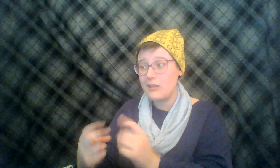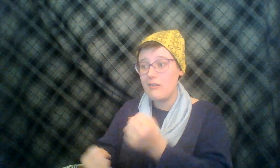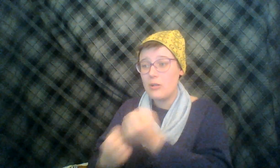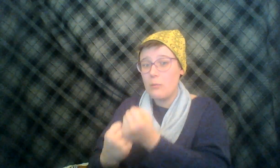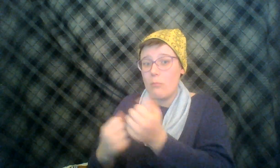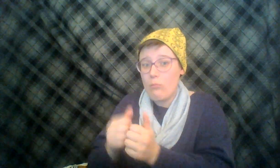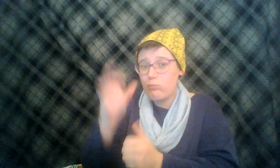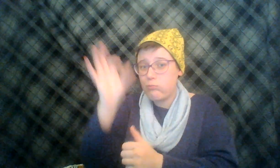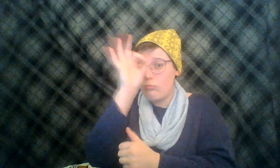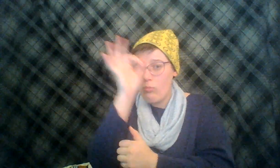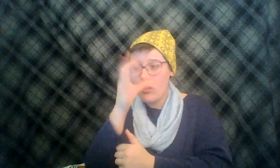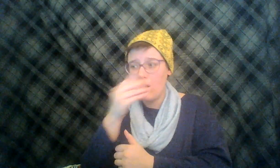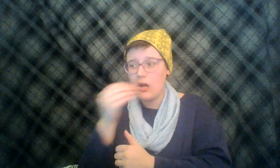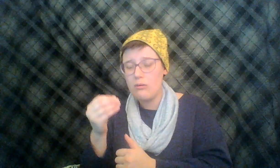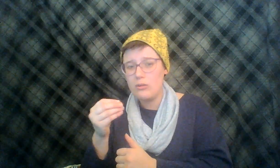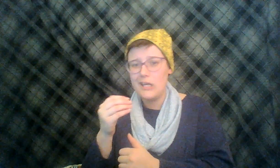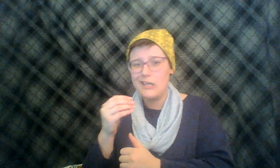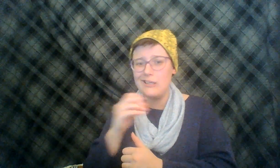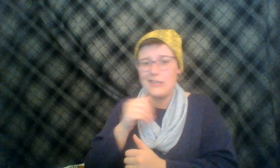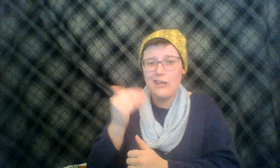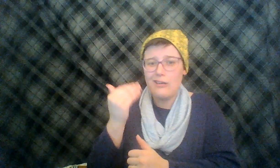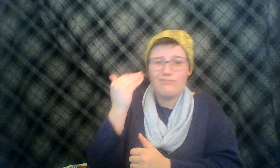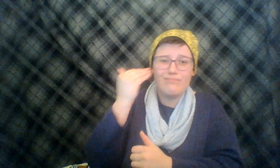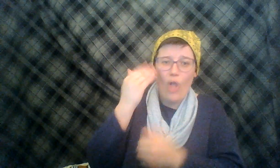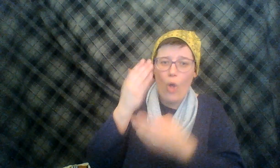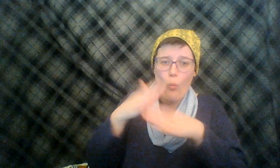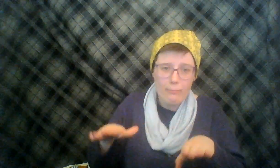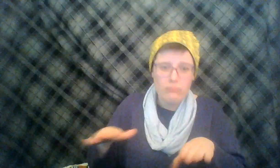is reinforced through the ignorance and incompletely informed populace.